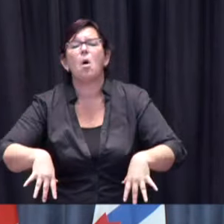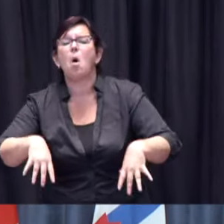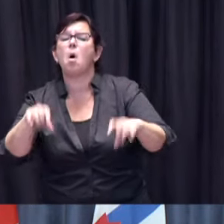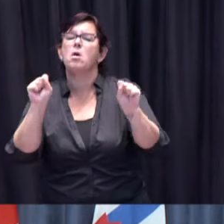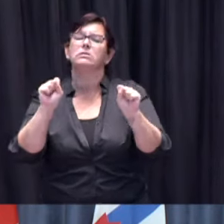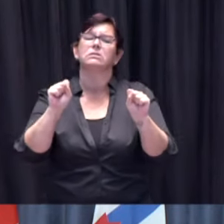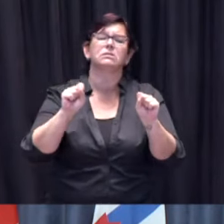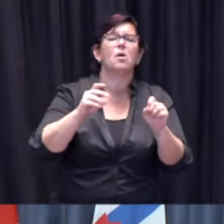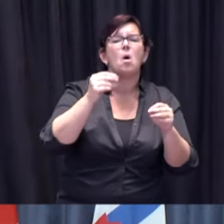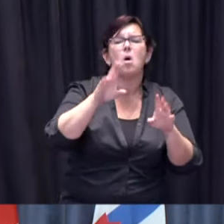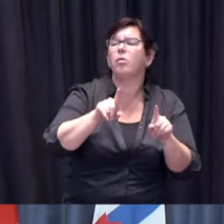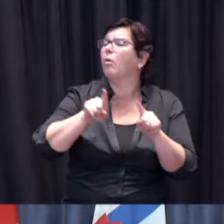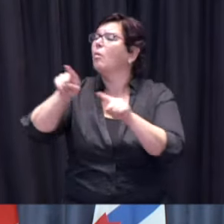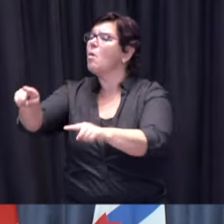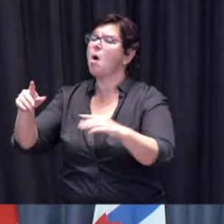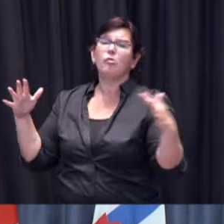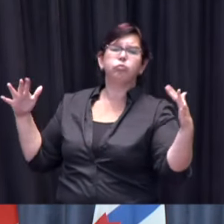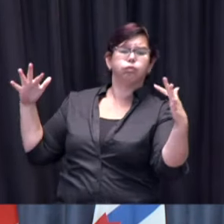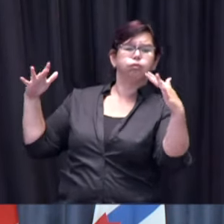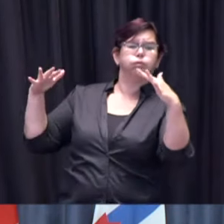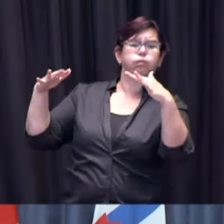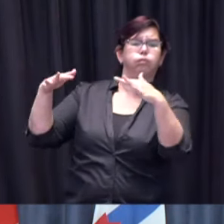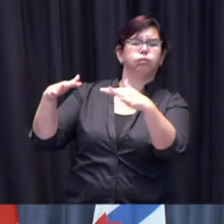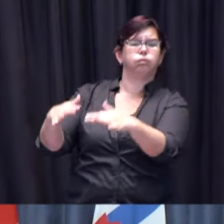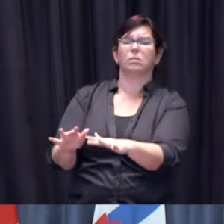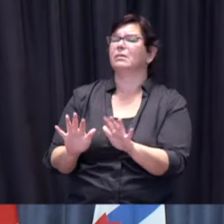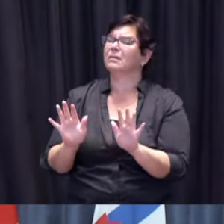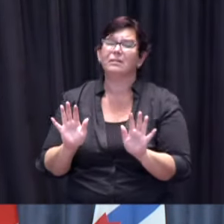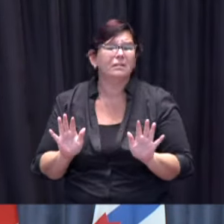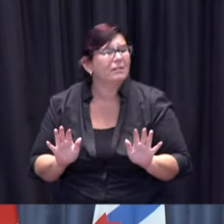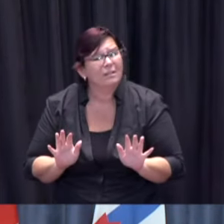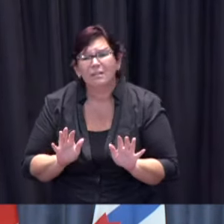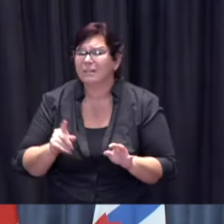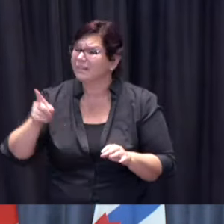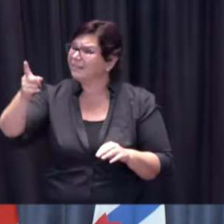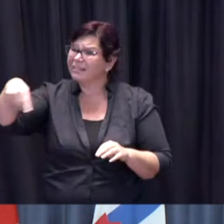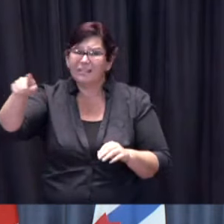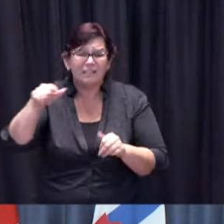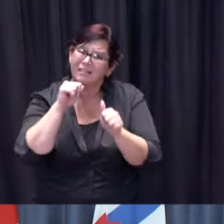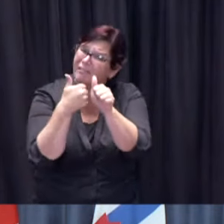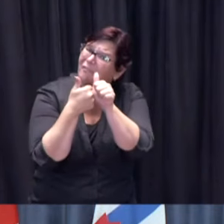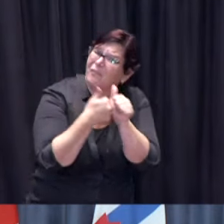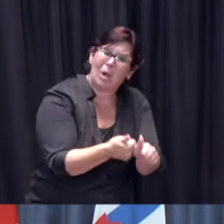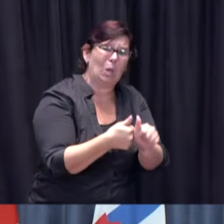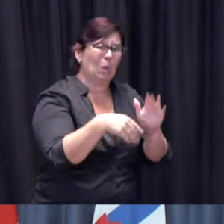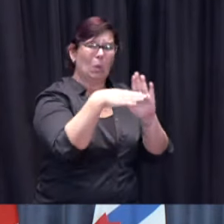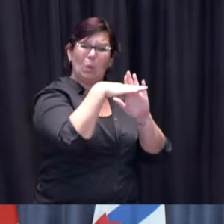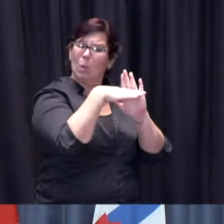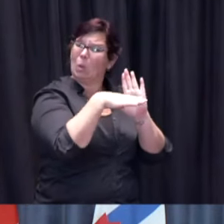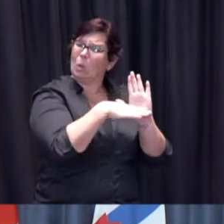gatherings which don't comply with health regulations. I think by now people know the numbers and the circles and the bubbles